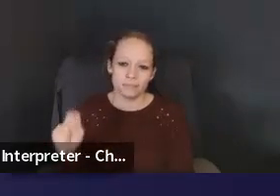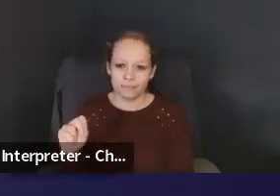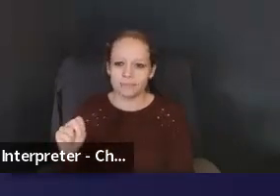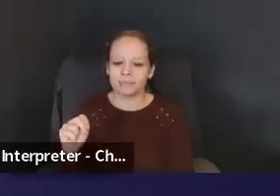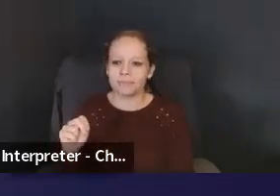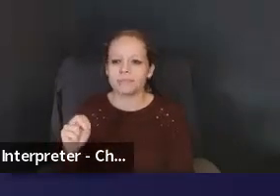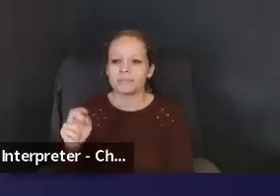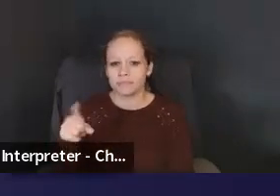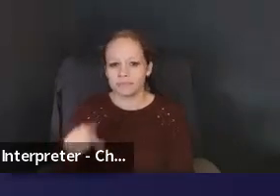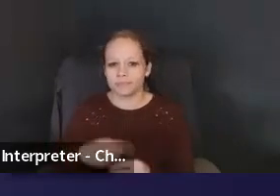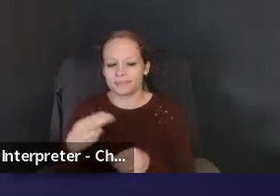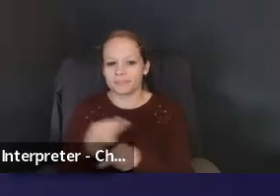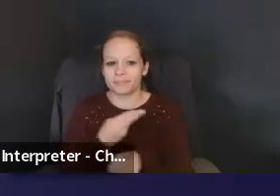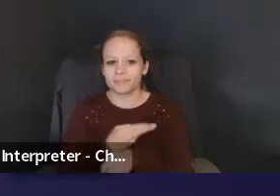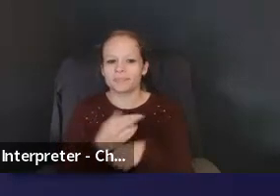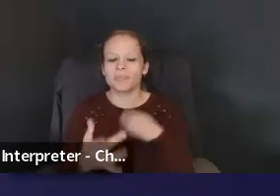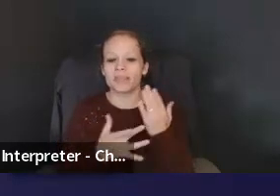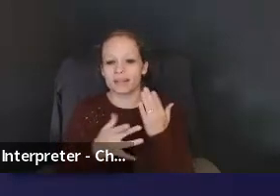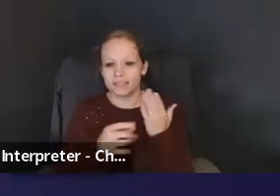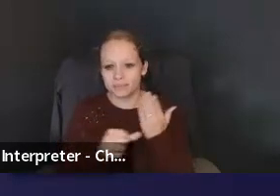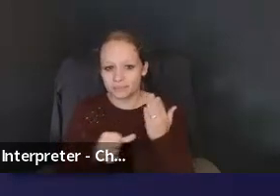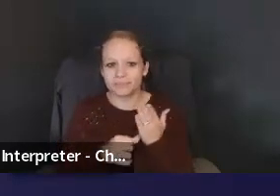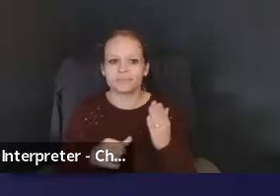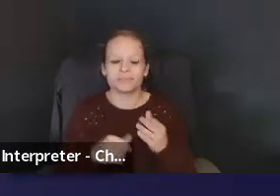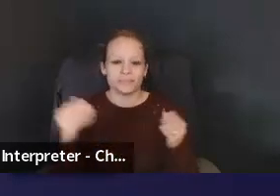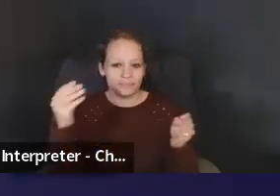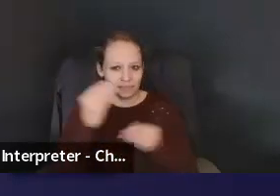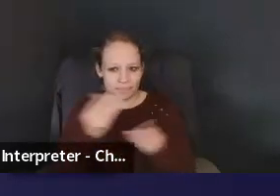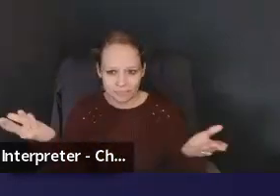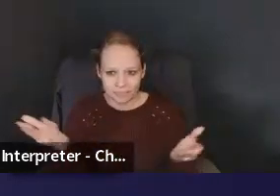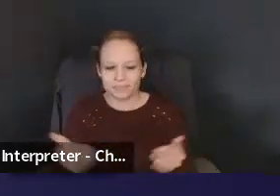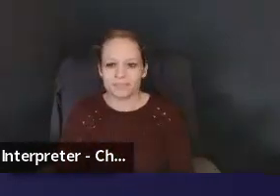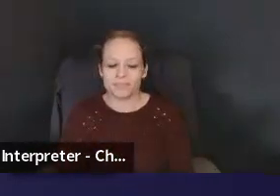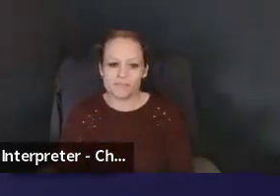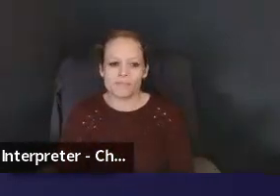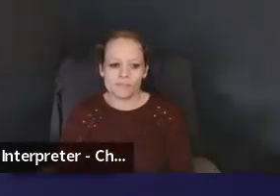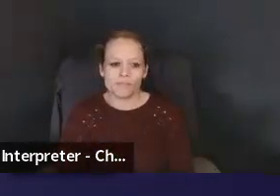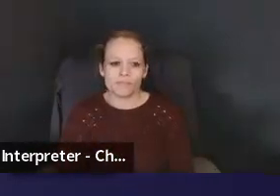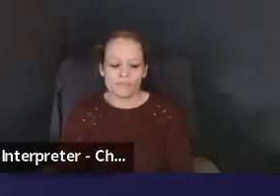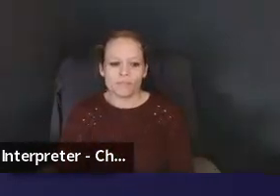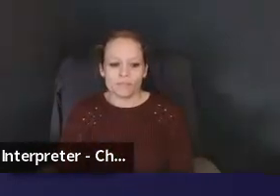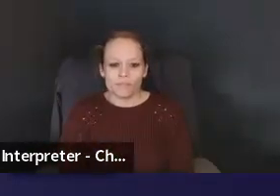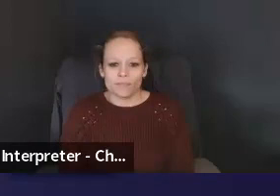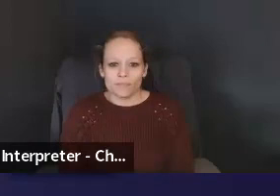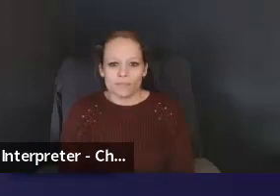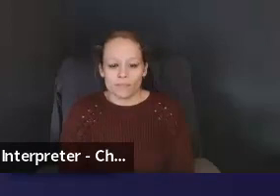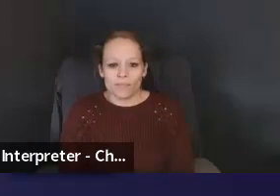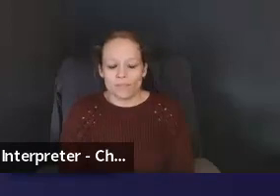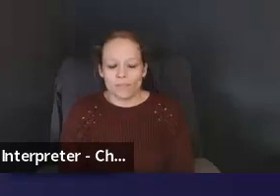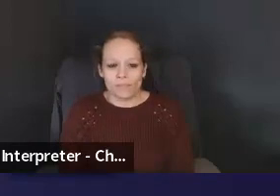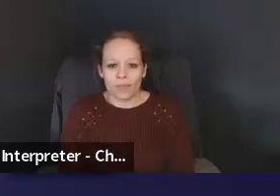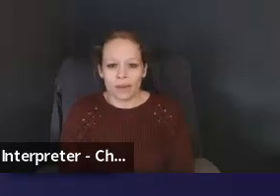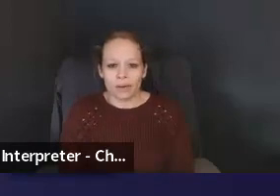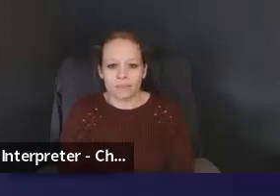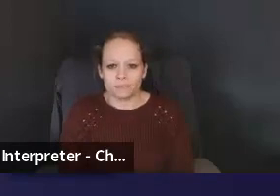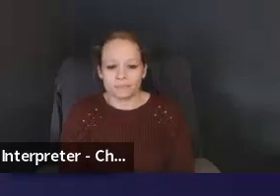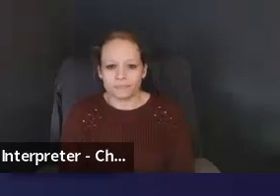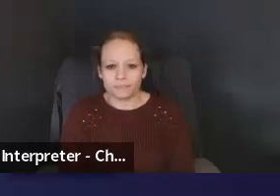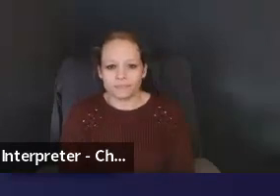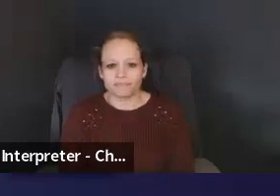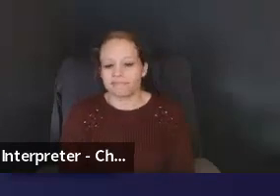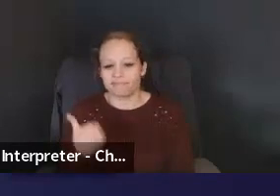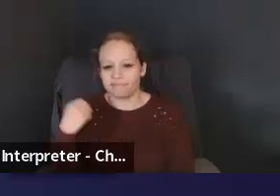utilization, technical assistance, dissemination. It's known by, you know, any number of names. But,